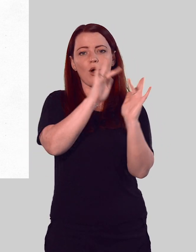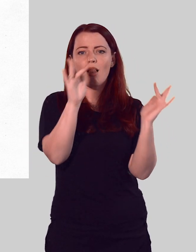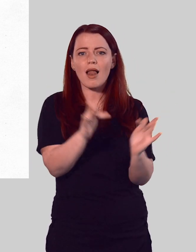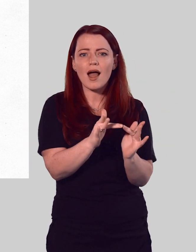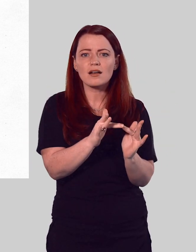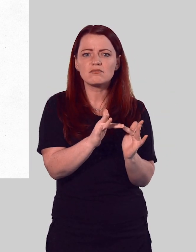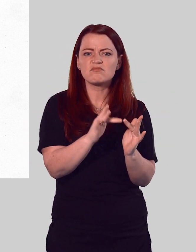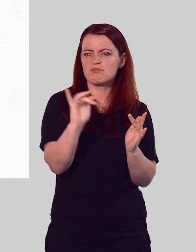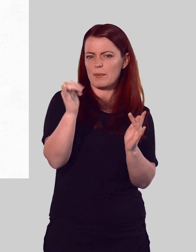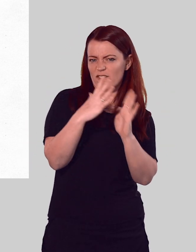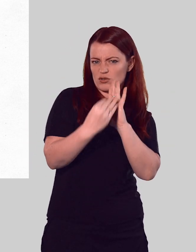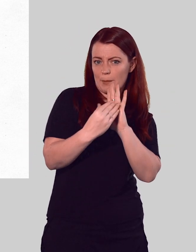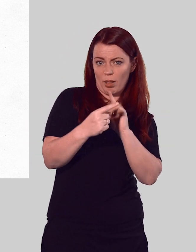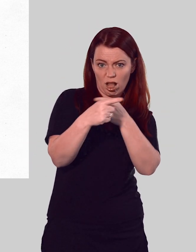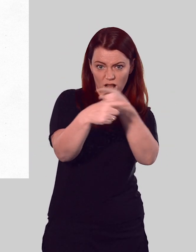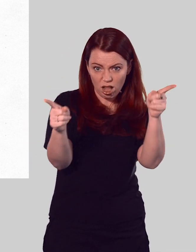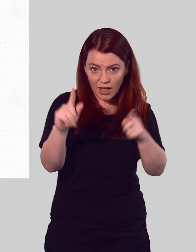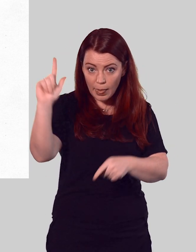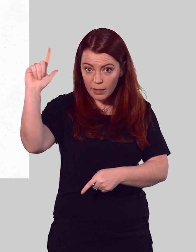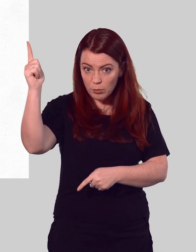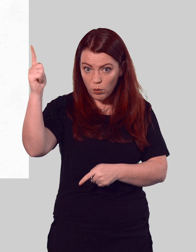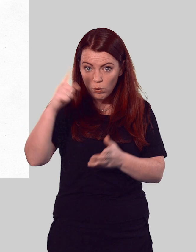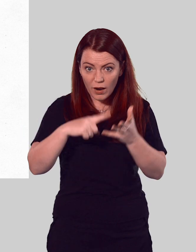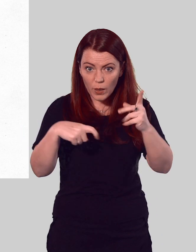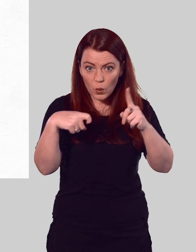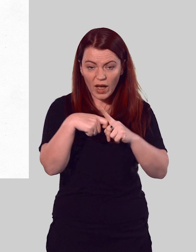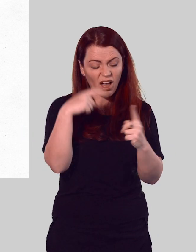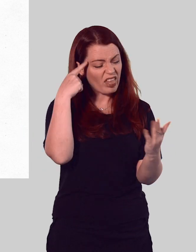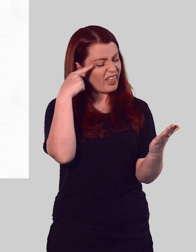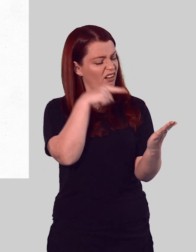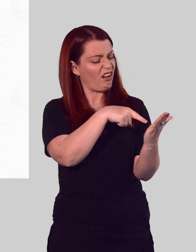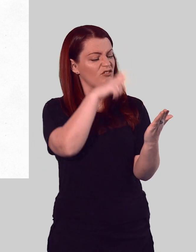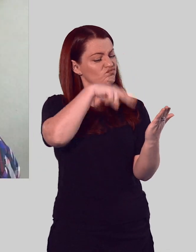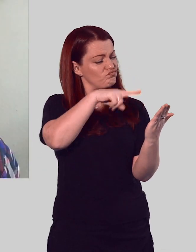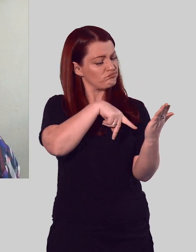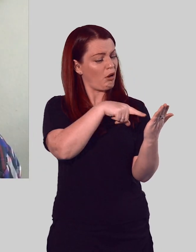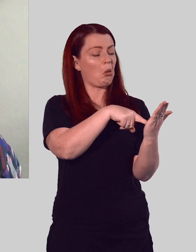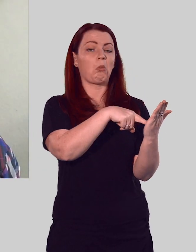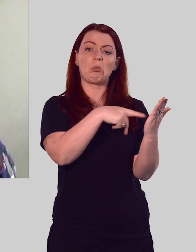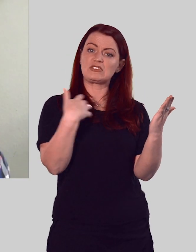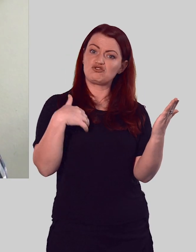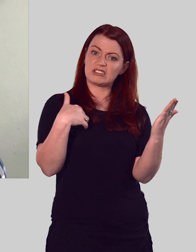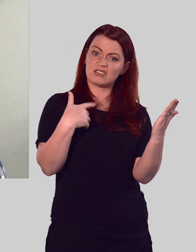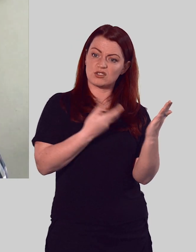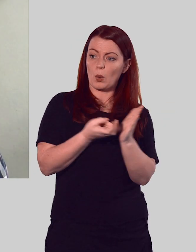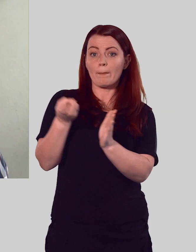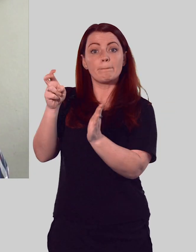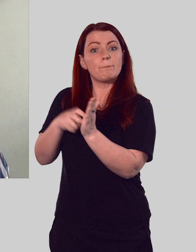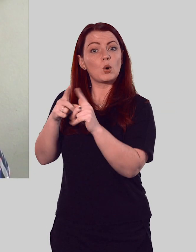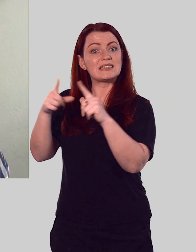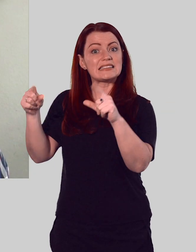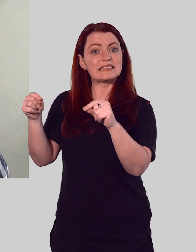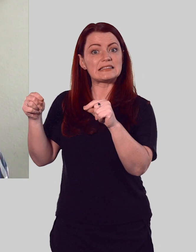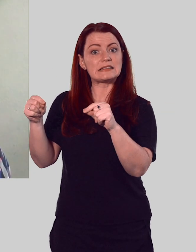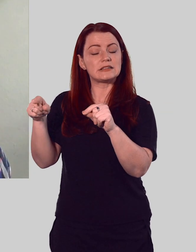you're in Liverpool in the UK and you decide it sounds interesting so you book a ticket with Coney. You're told to expect an email from the hotel and the day before